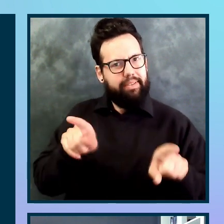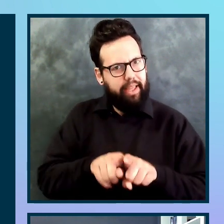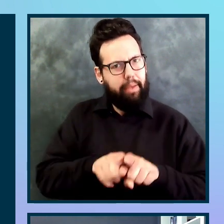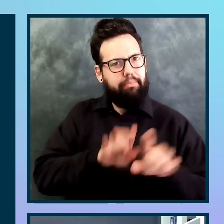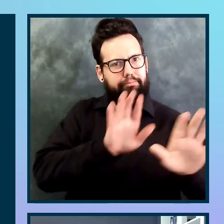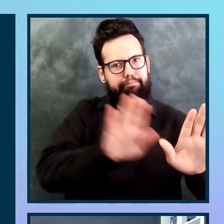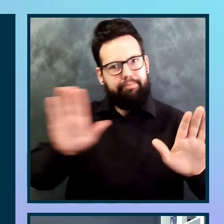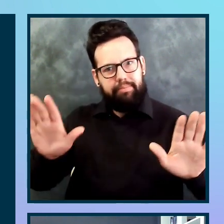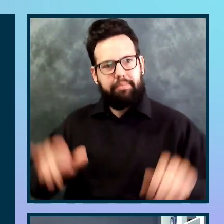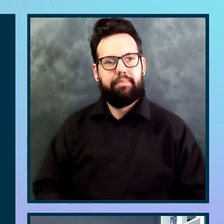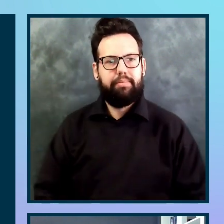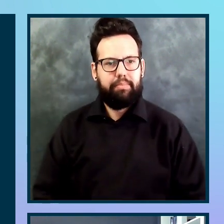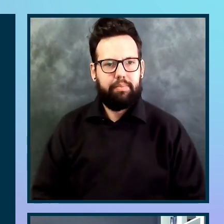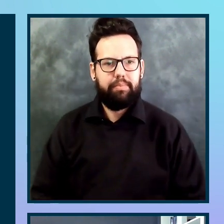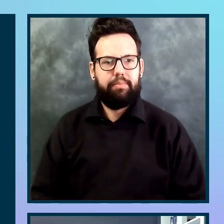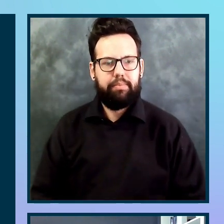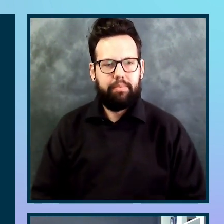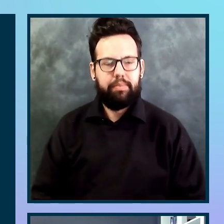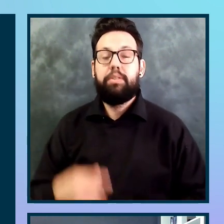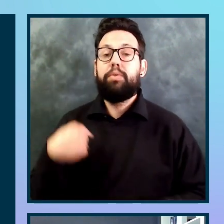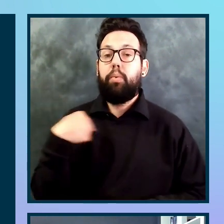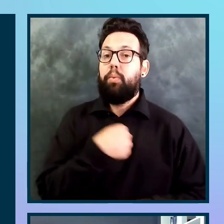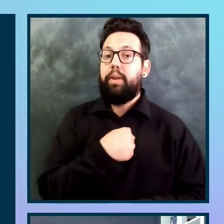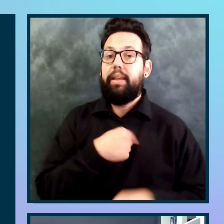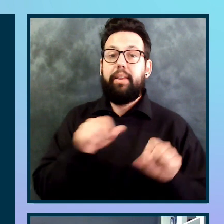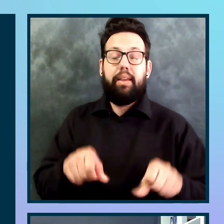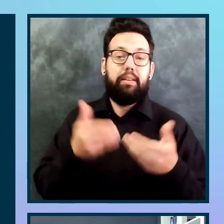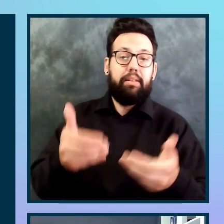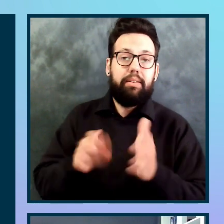and we gonna develop and we gonna design for it, we need to consider, what's gonna be again,